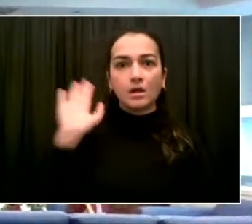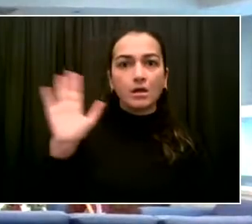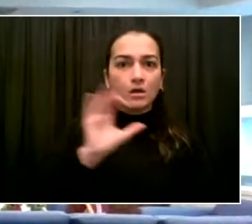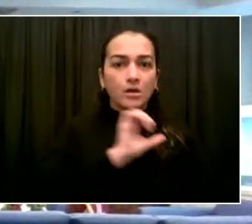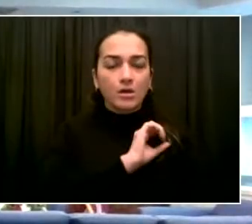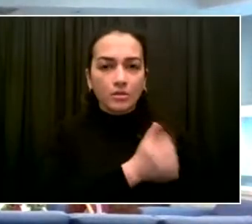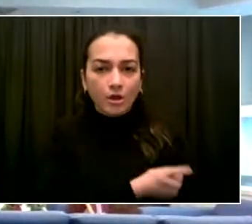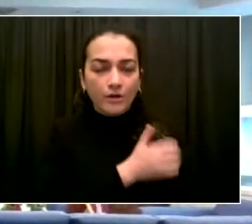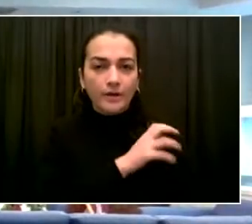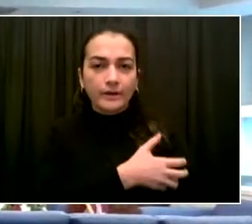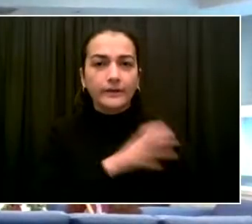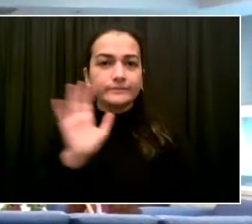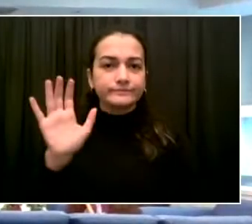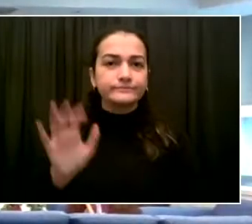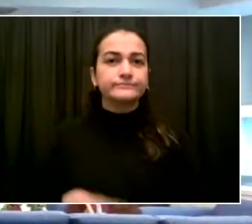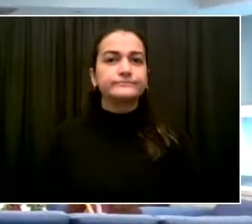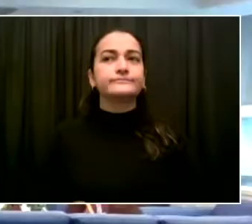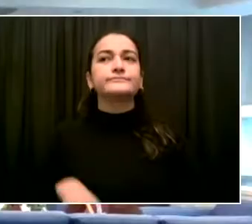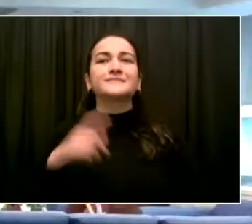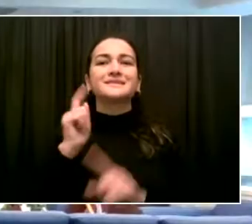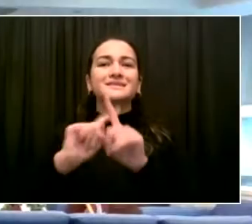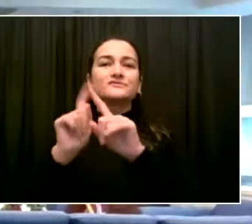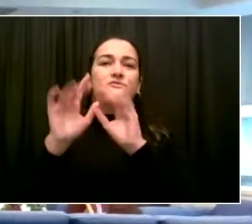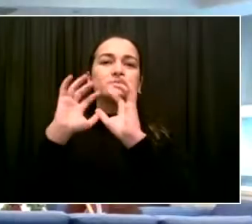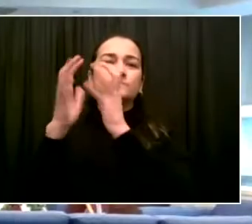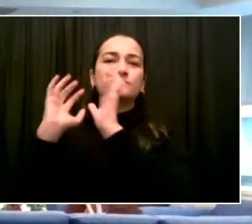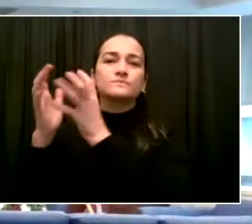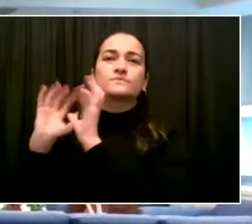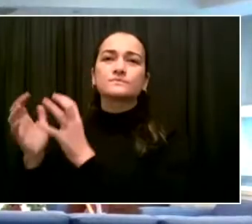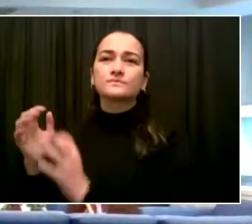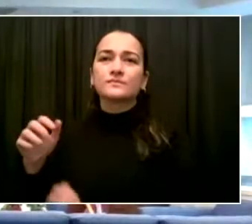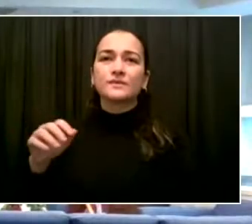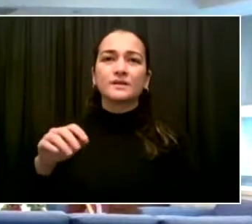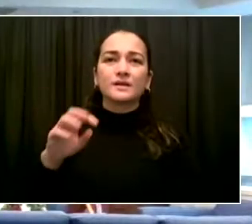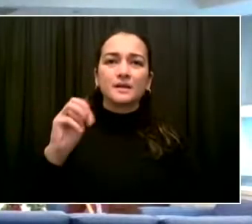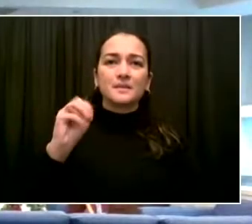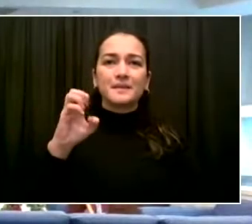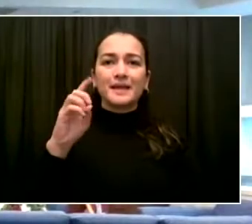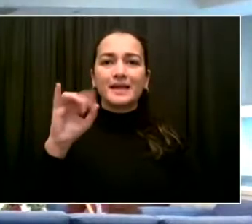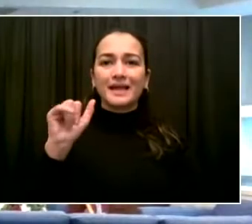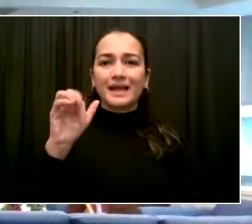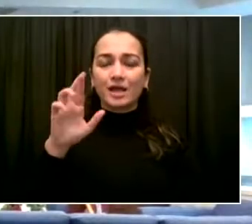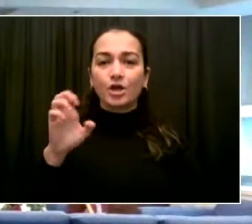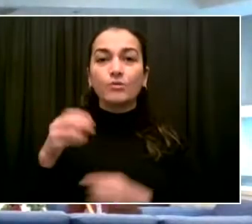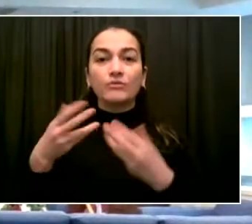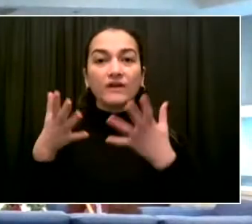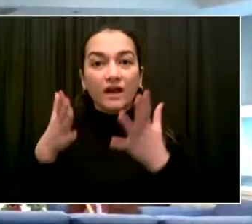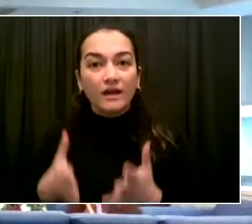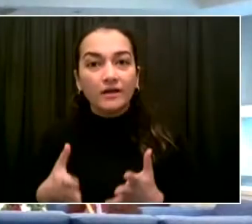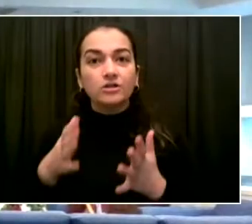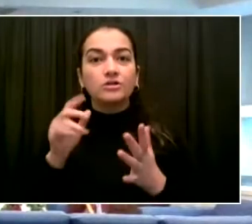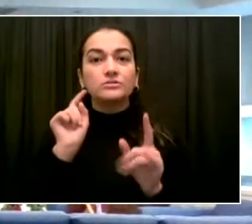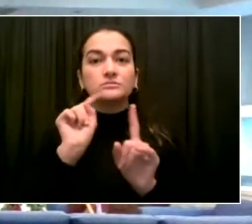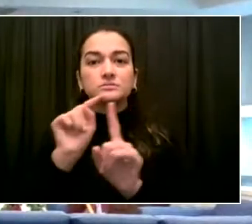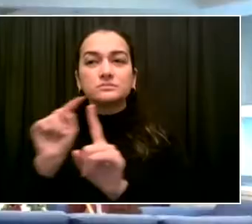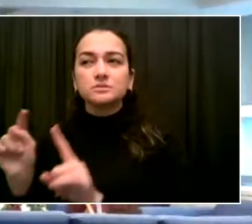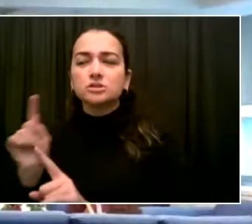THE AUTHORITY OF OINSHA ONE CA SE AND CMS WHICH IS AN AGENCY THAT REGULATES MEDICARE MEDICAID PROVIDERS, AUTHORITY TO ISSUE THE